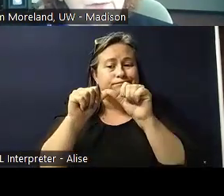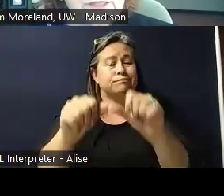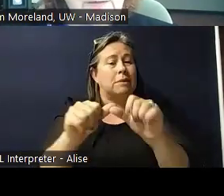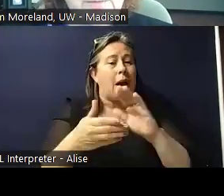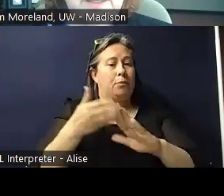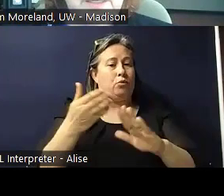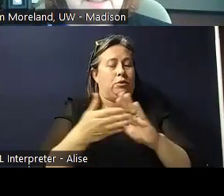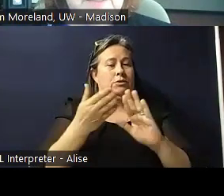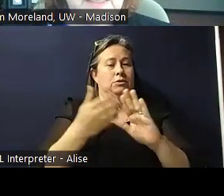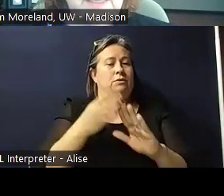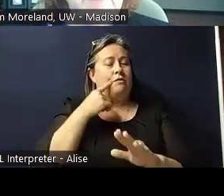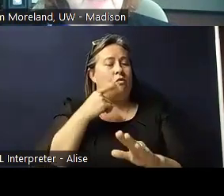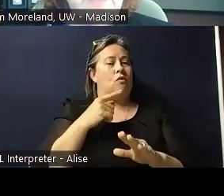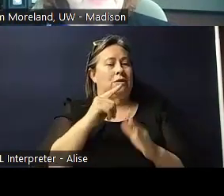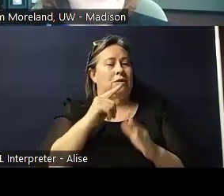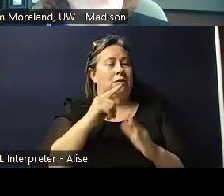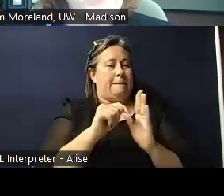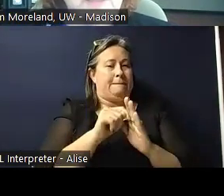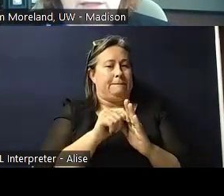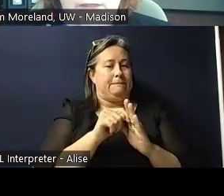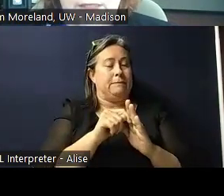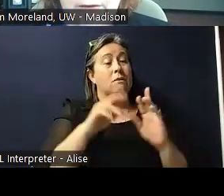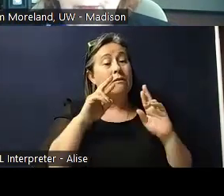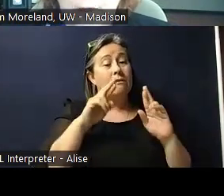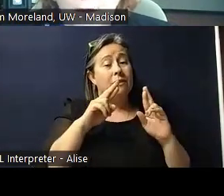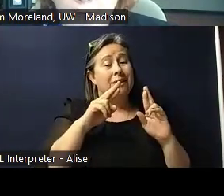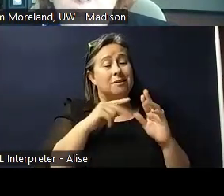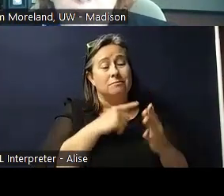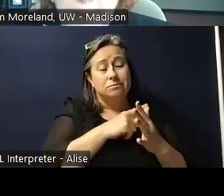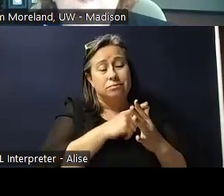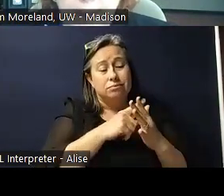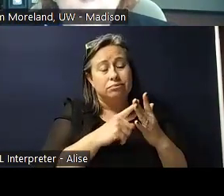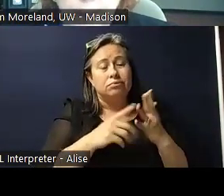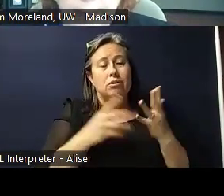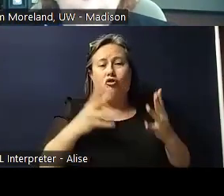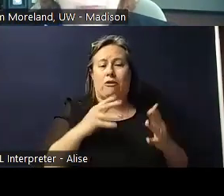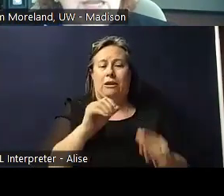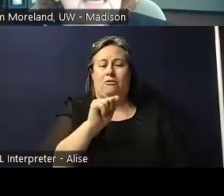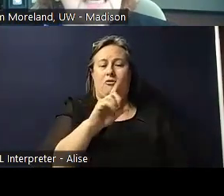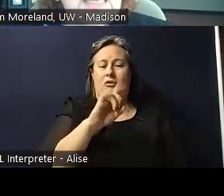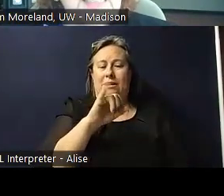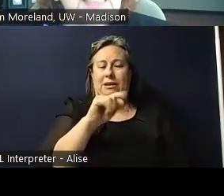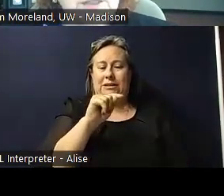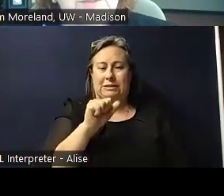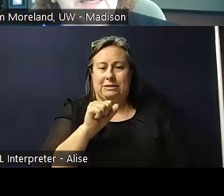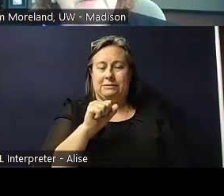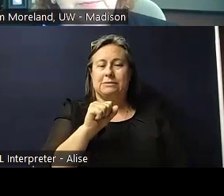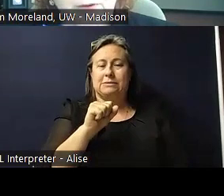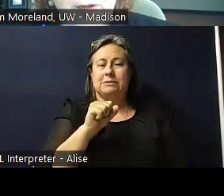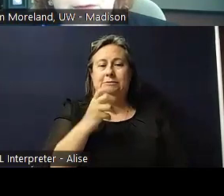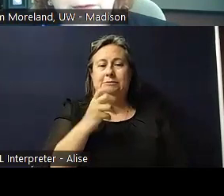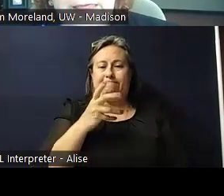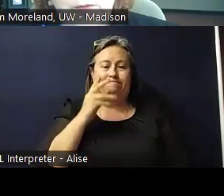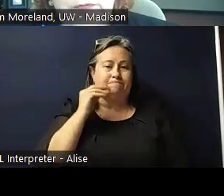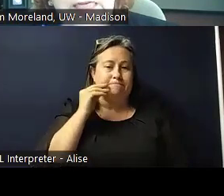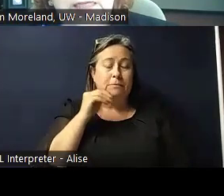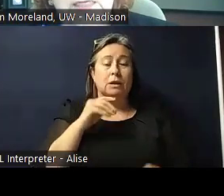for some period of time and hopefully those that have been audited in some way. In terms of progress, I want to hit this